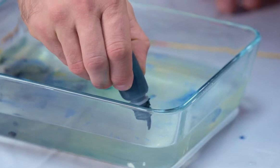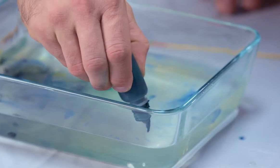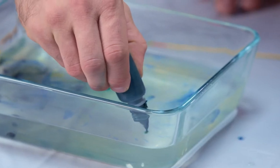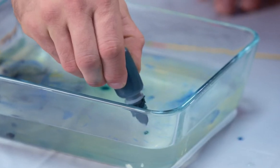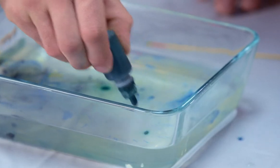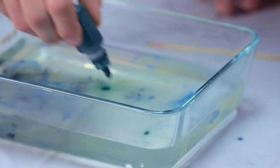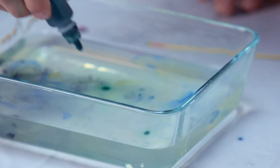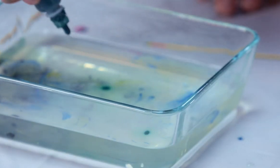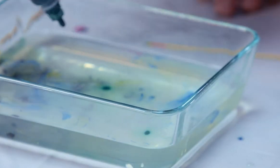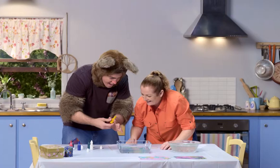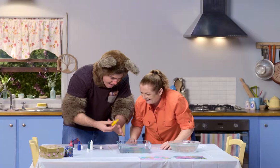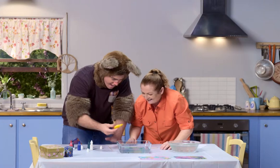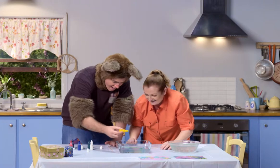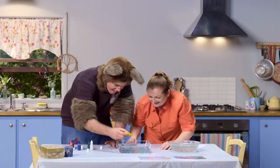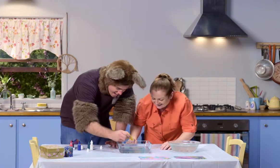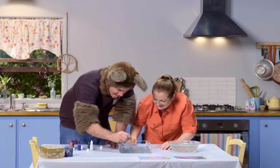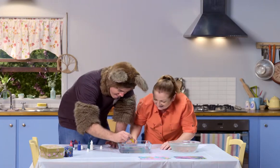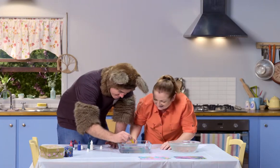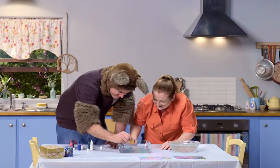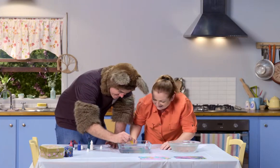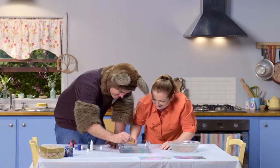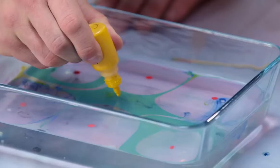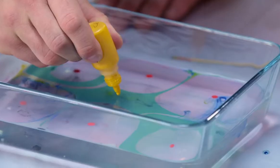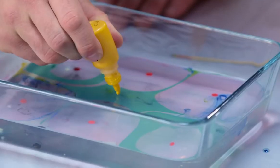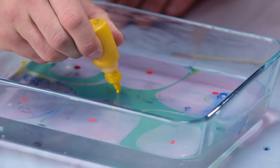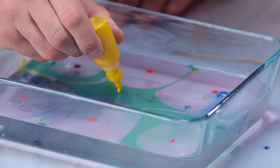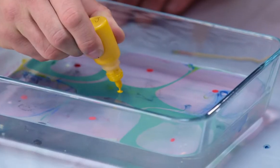Oh... Ah! Ha-ha!